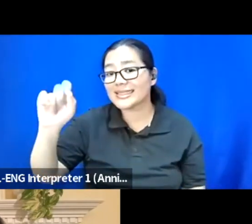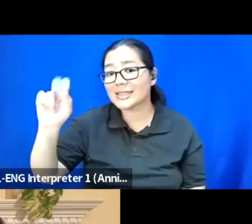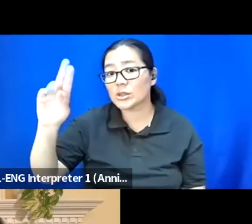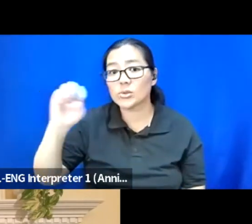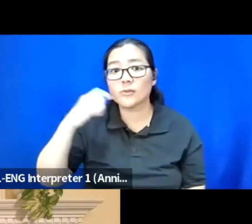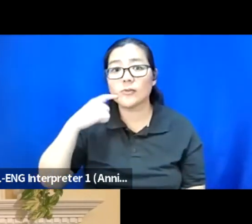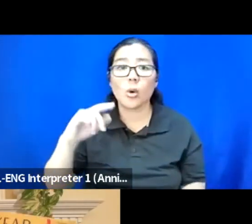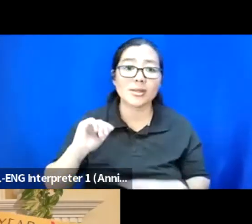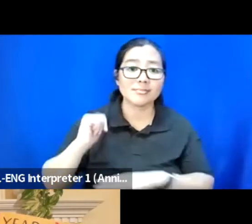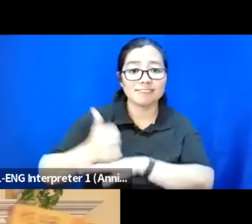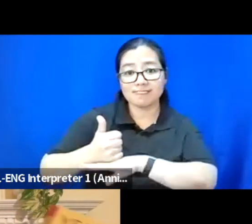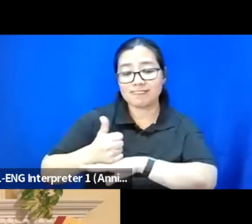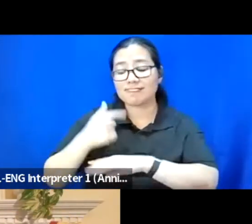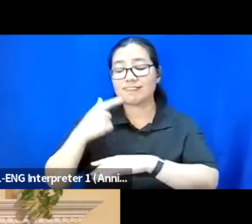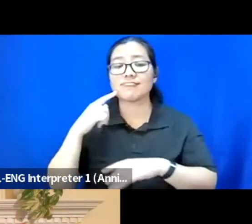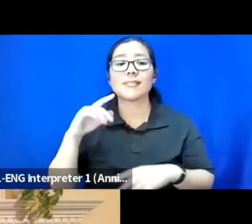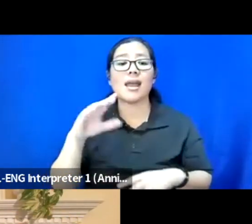So we'll -- we'll take our time with it.